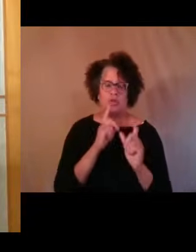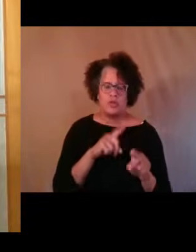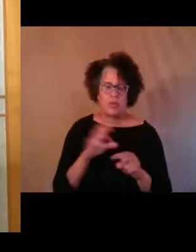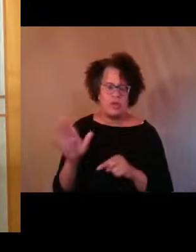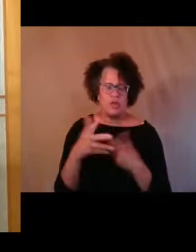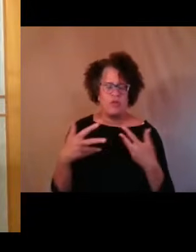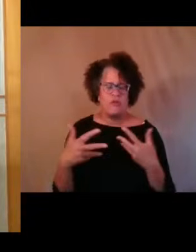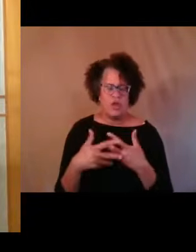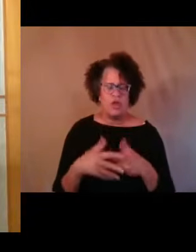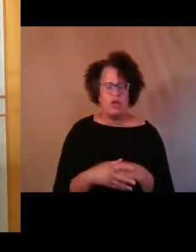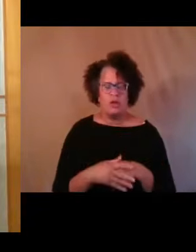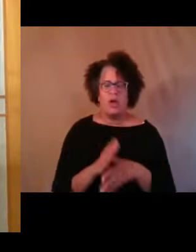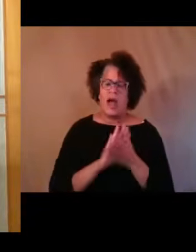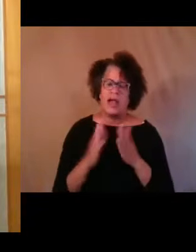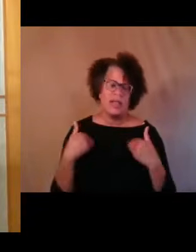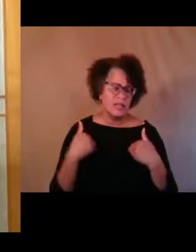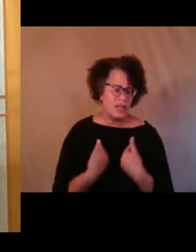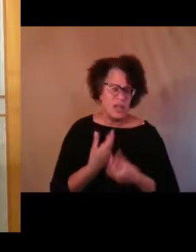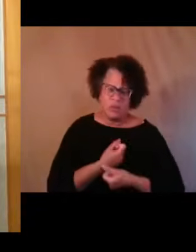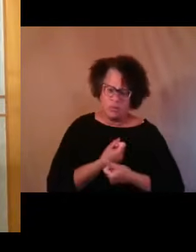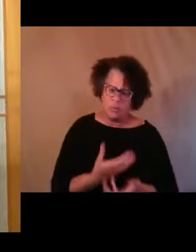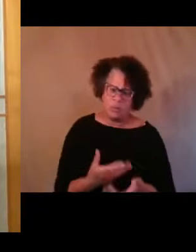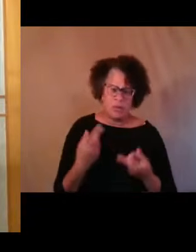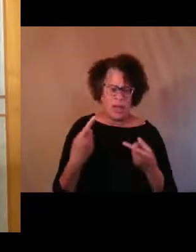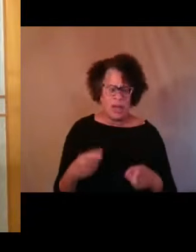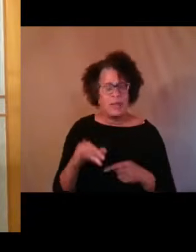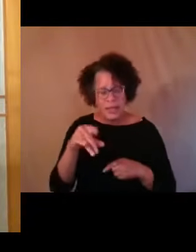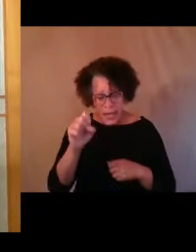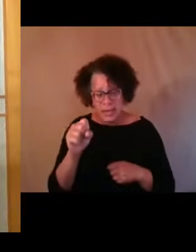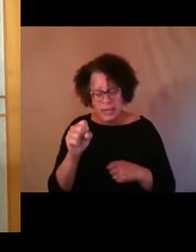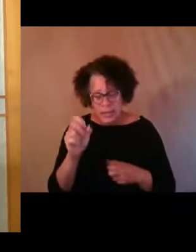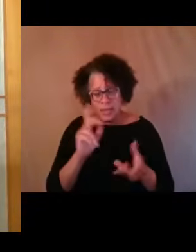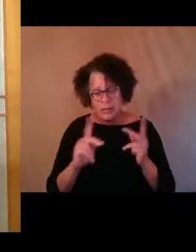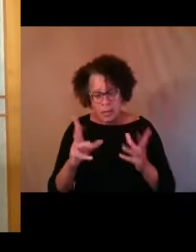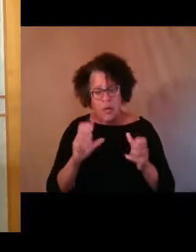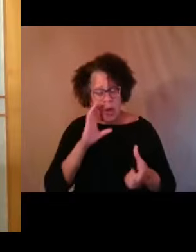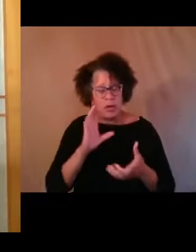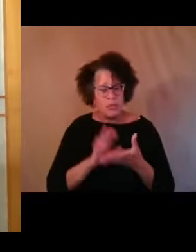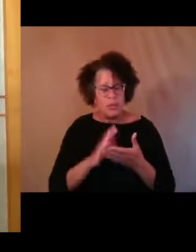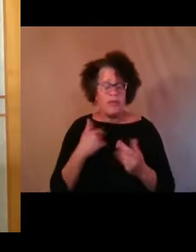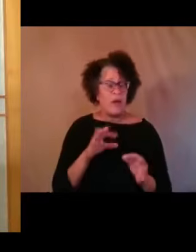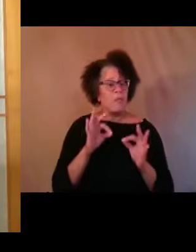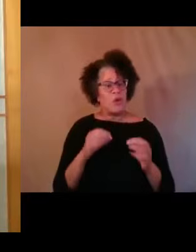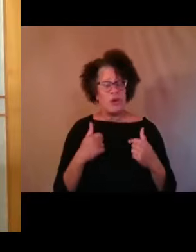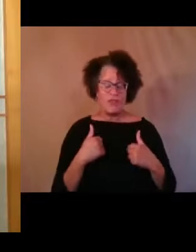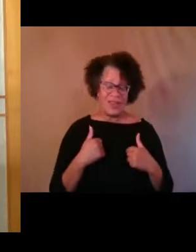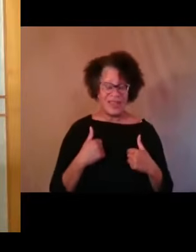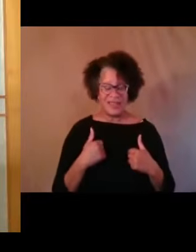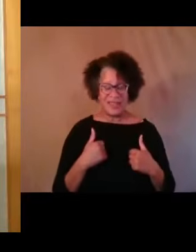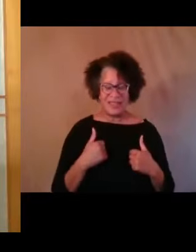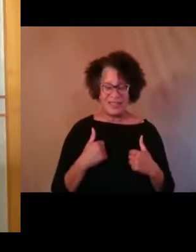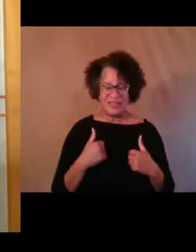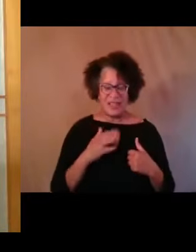We definitely get tired. People wanna believe that we're perfect. And in my line of work,